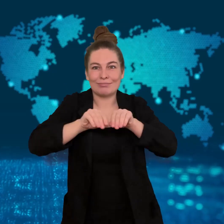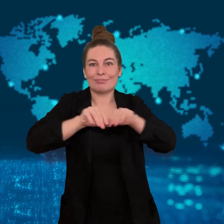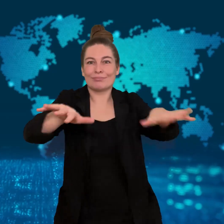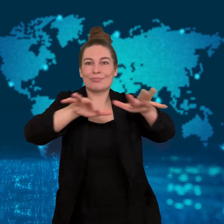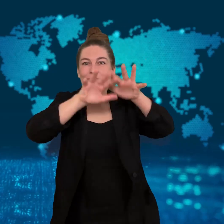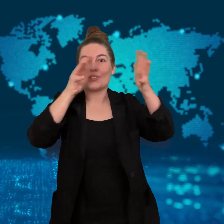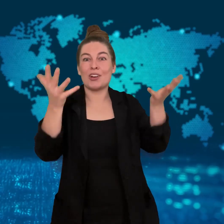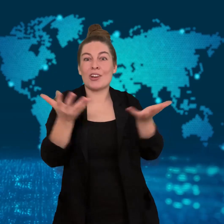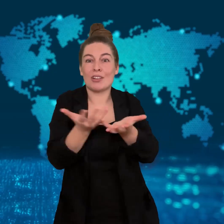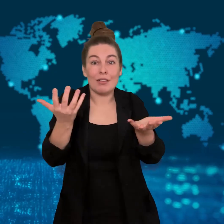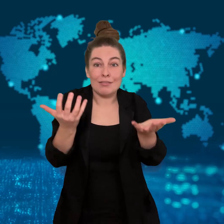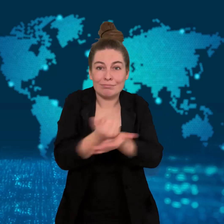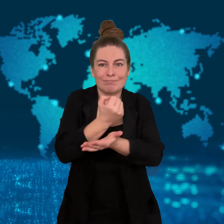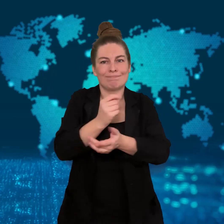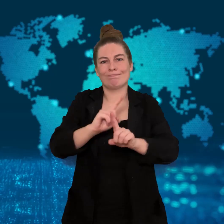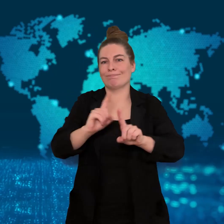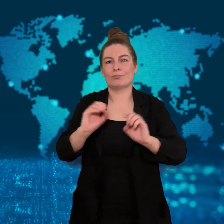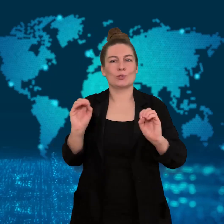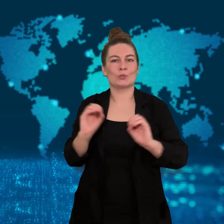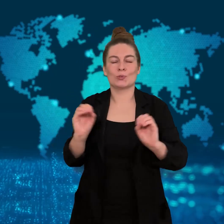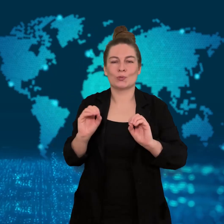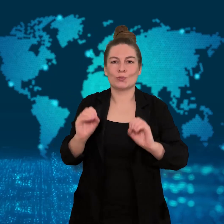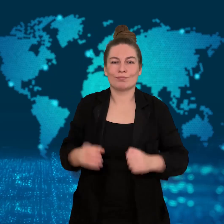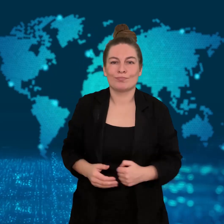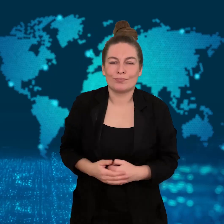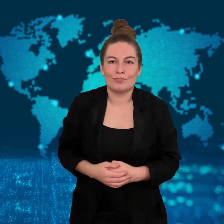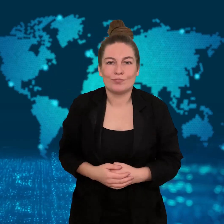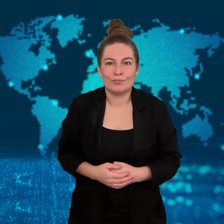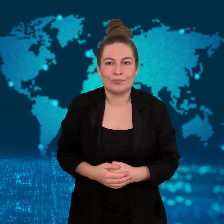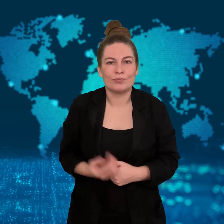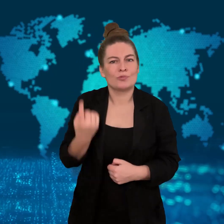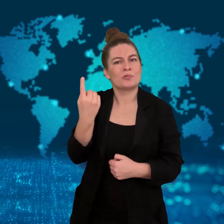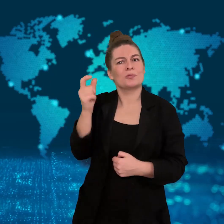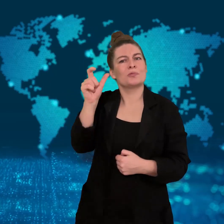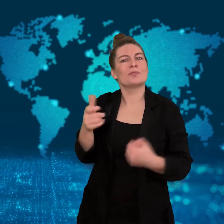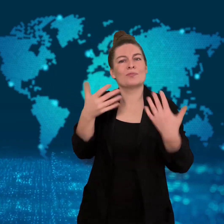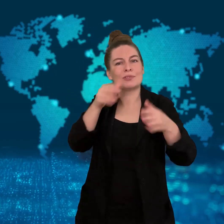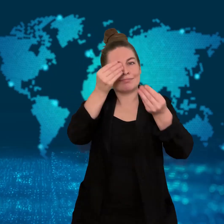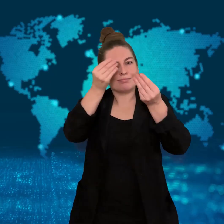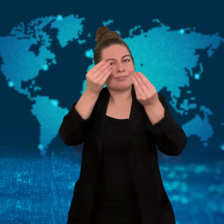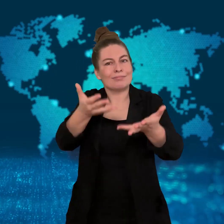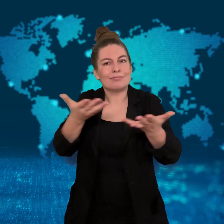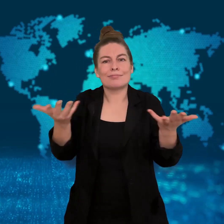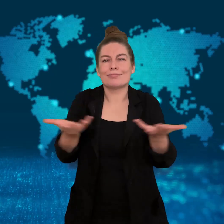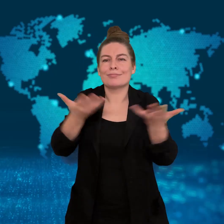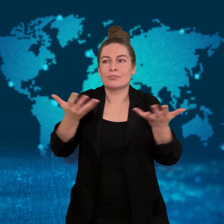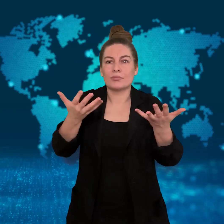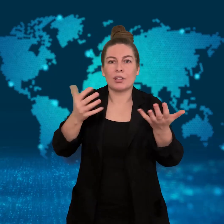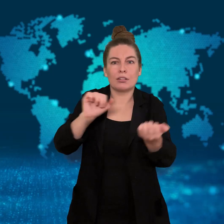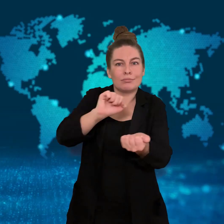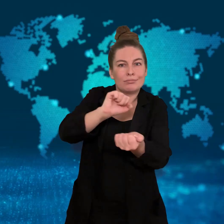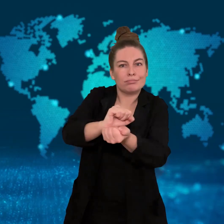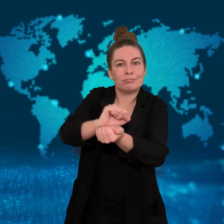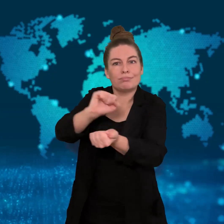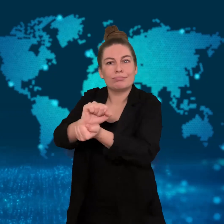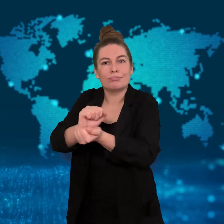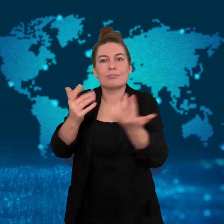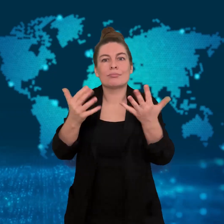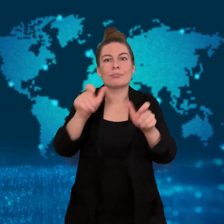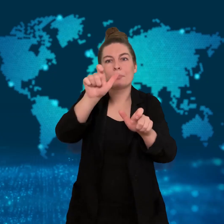One source reported that at least 27 people had been detained